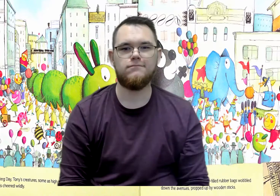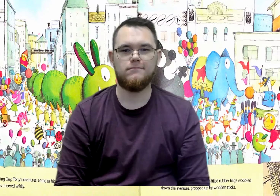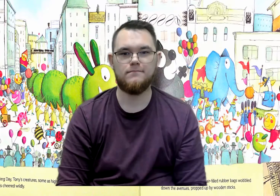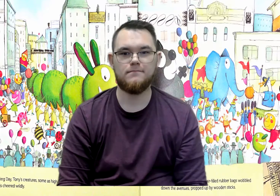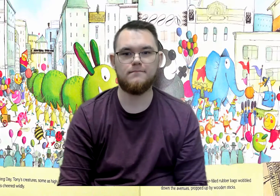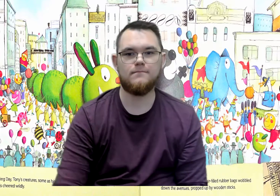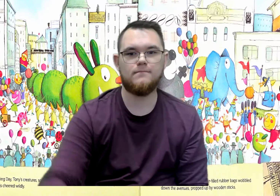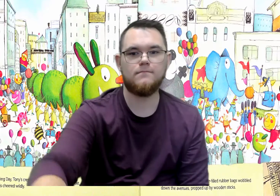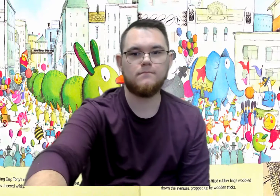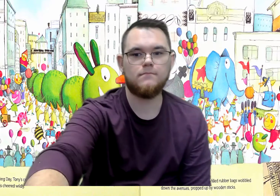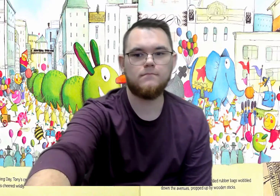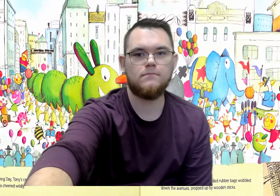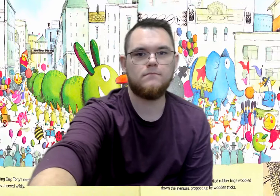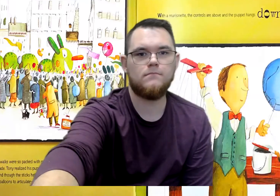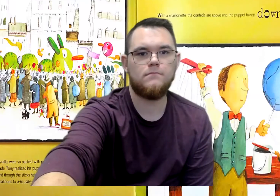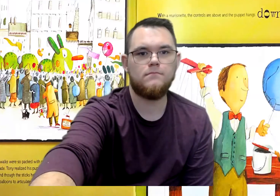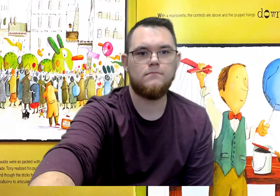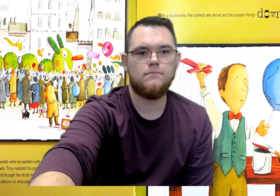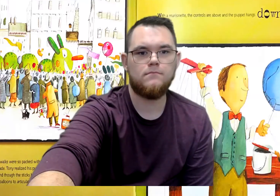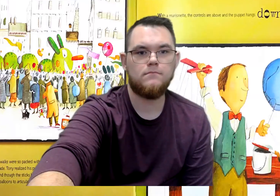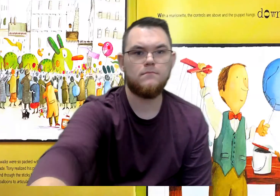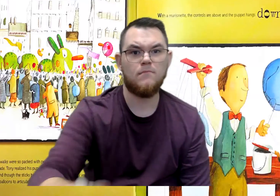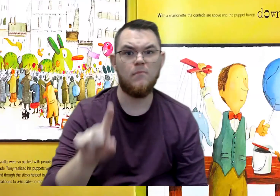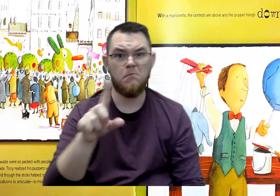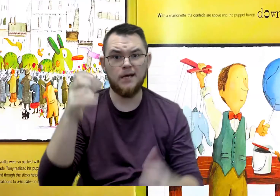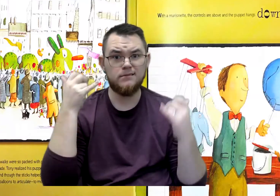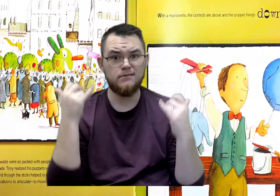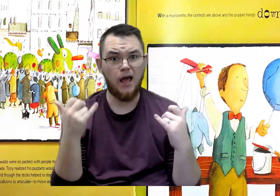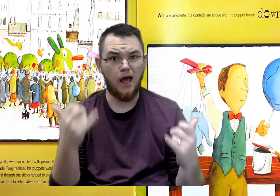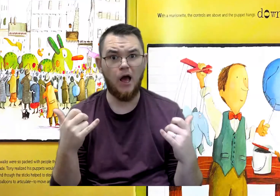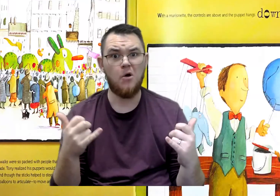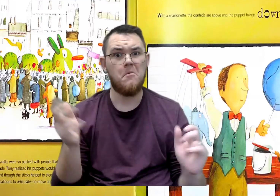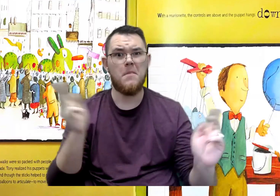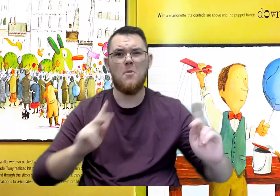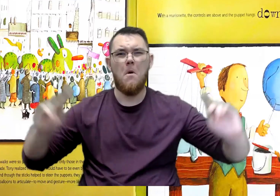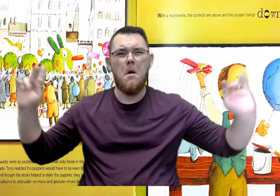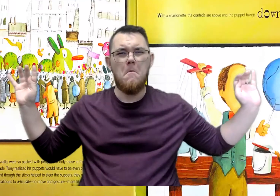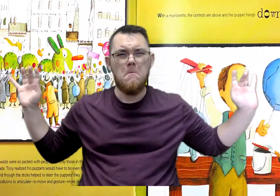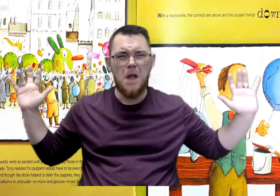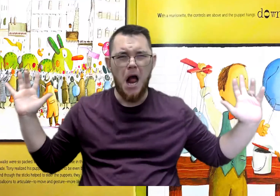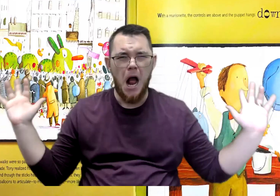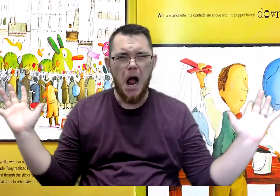But now the sidewalks were so packed with people that only those in the first few rows